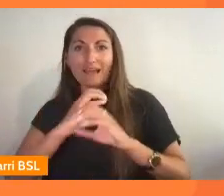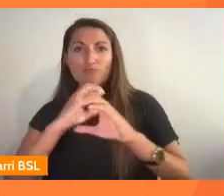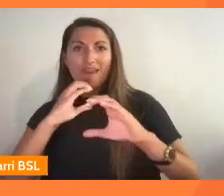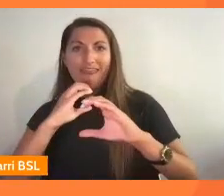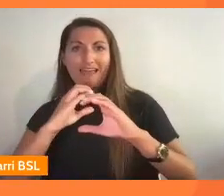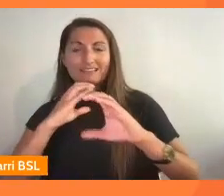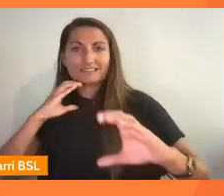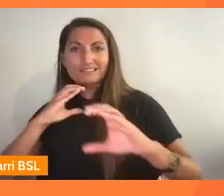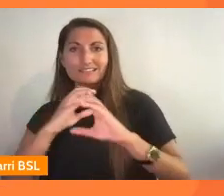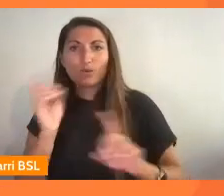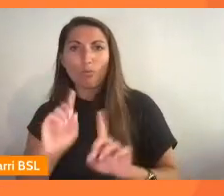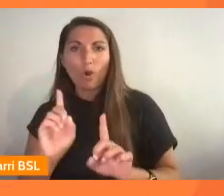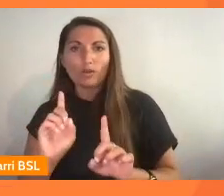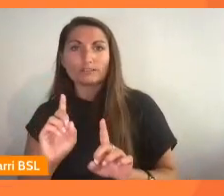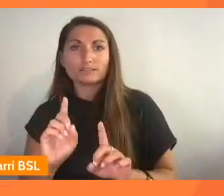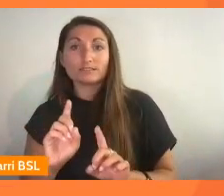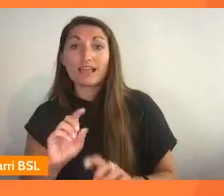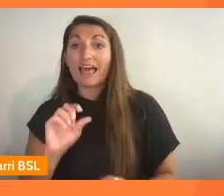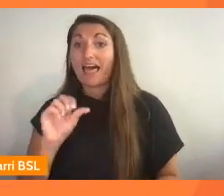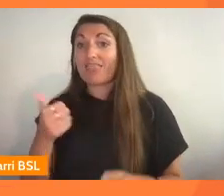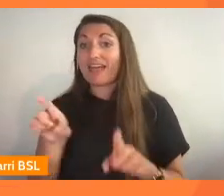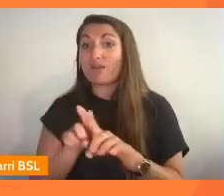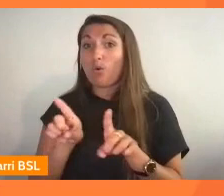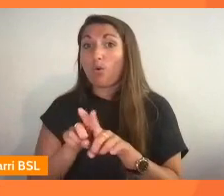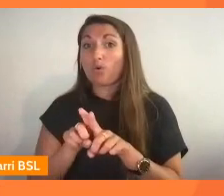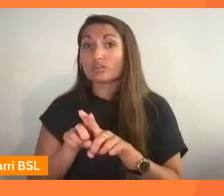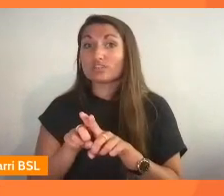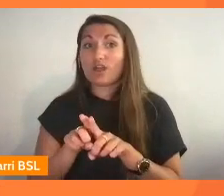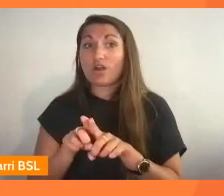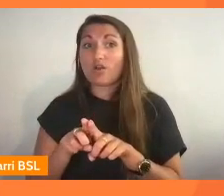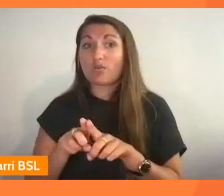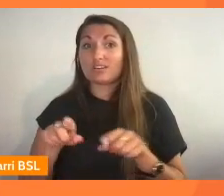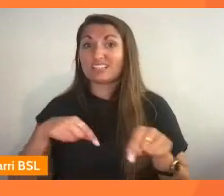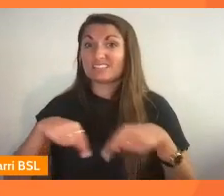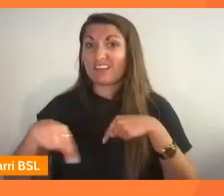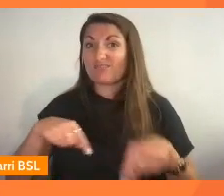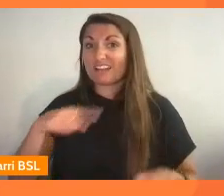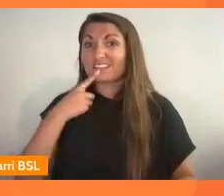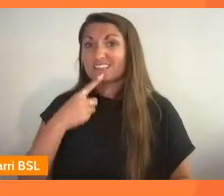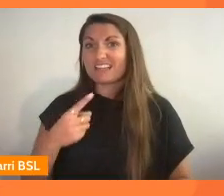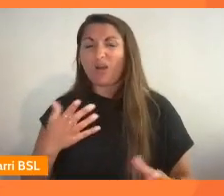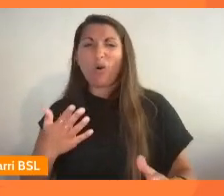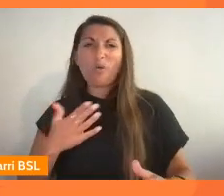And then you get directors who come in and go, 'Yeah, but I like it going fuzzy around the edges.'